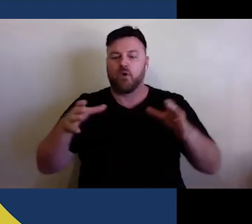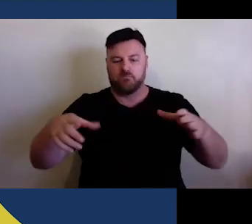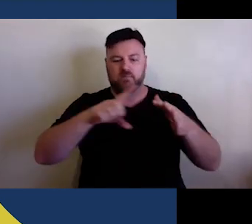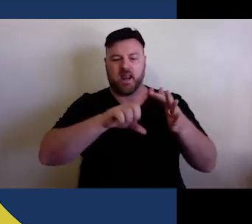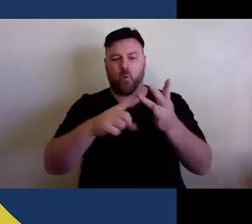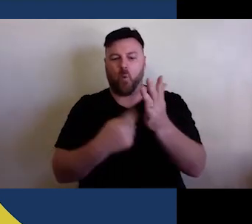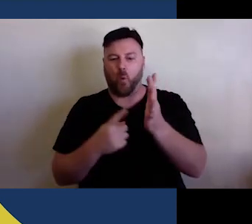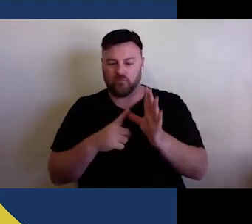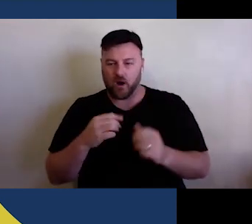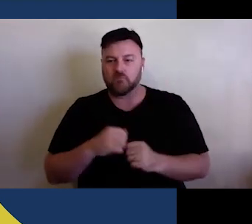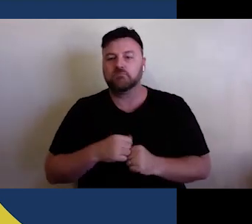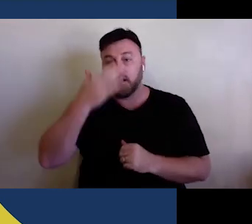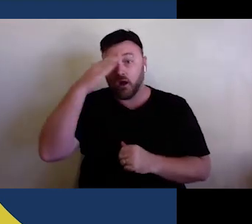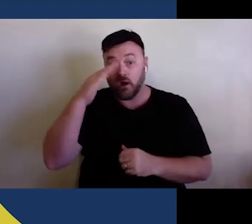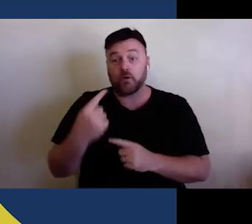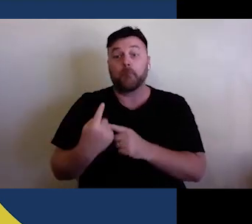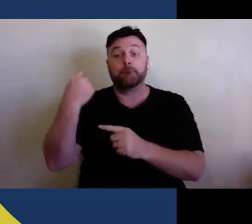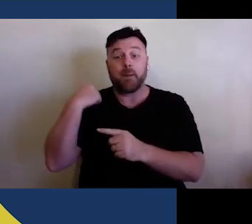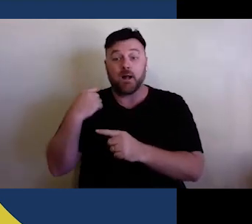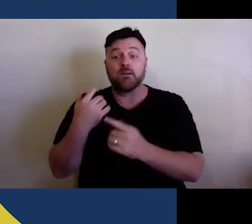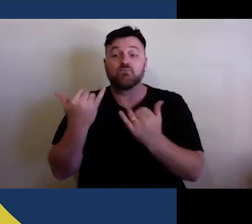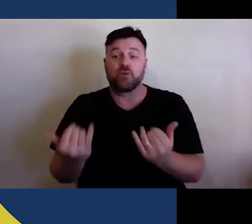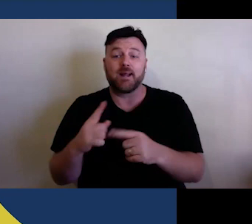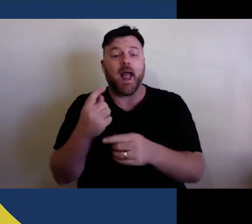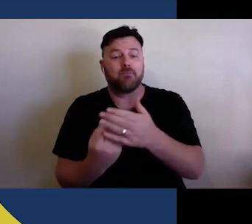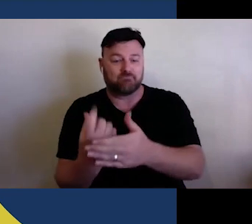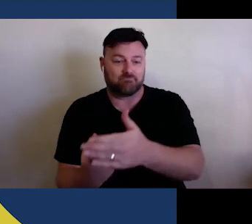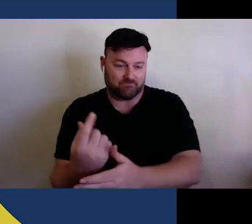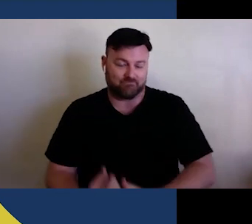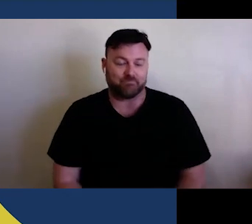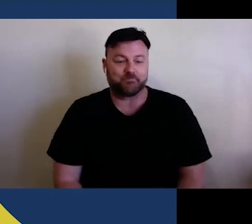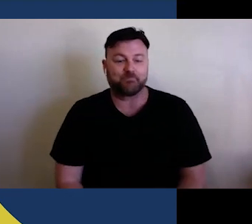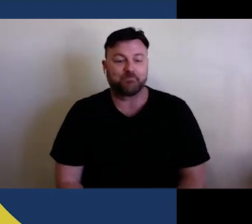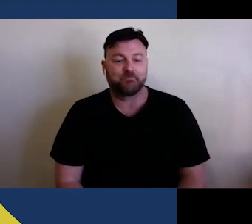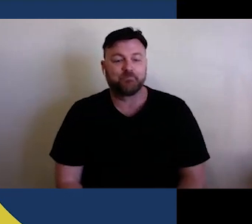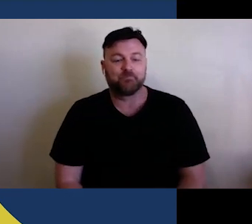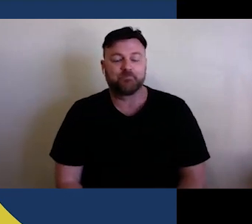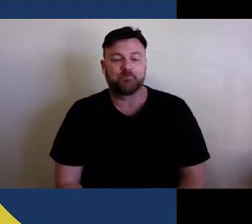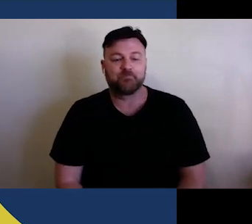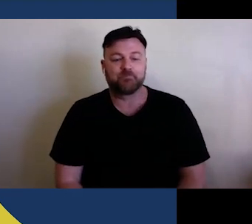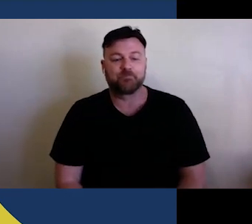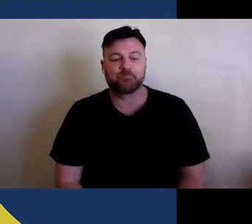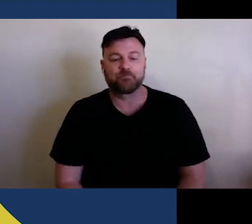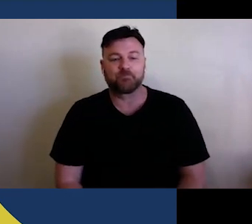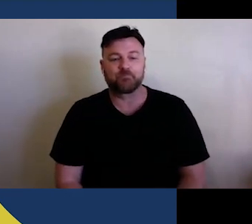enough to be joining you from today. Currently on screen there's a blue